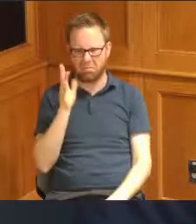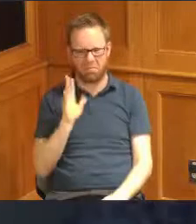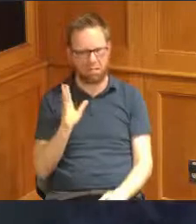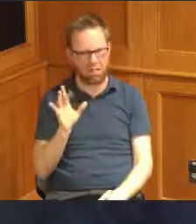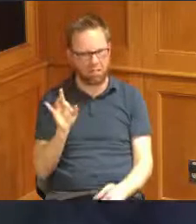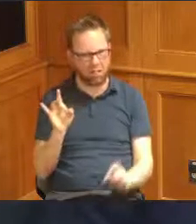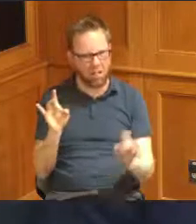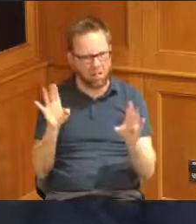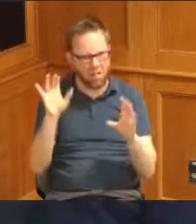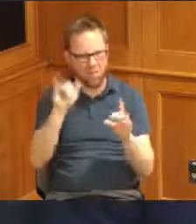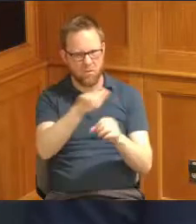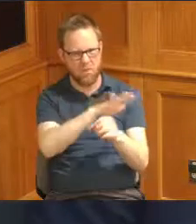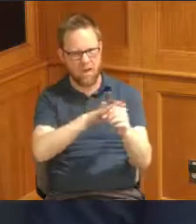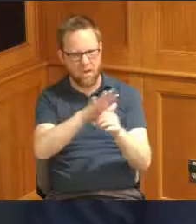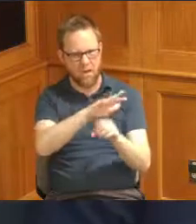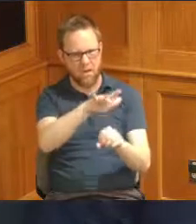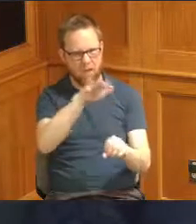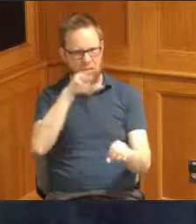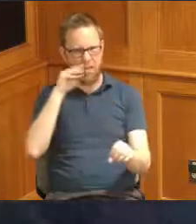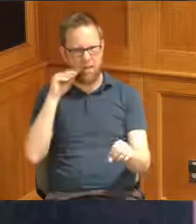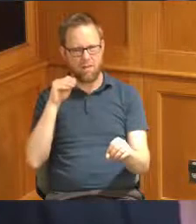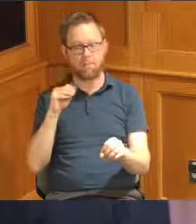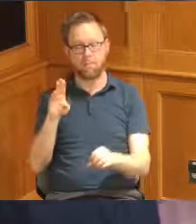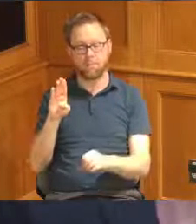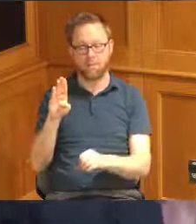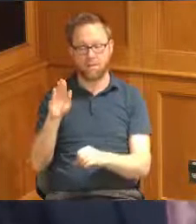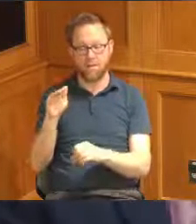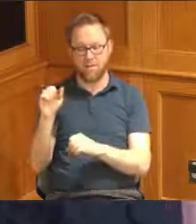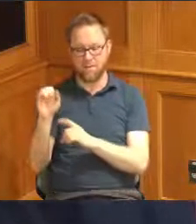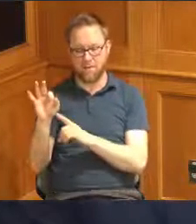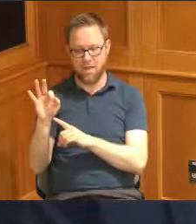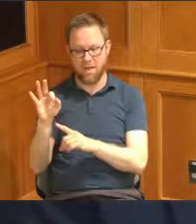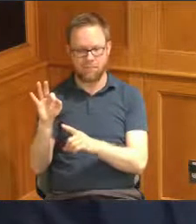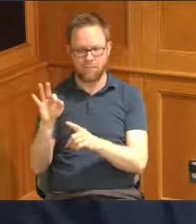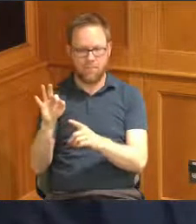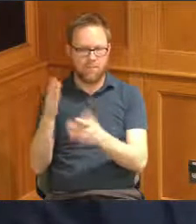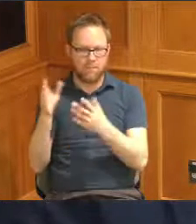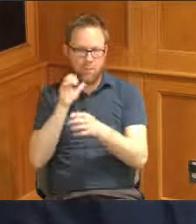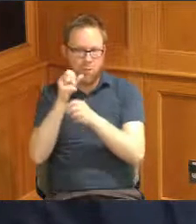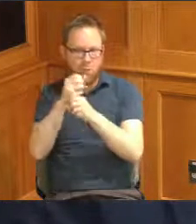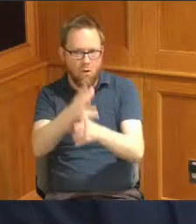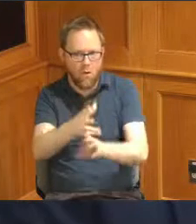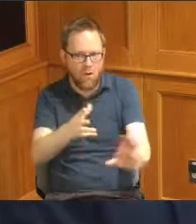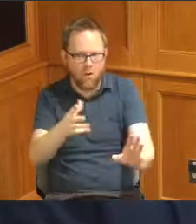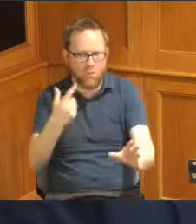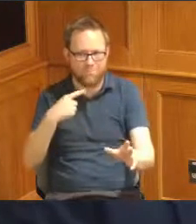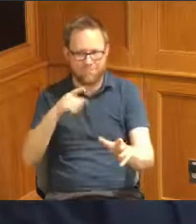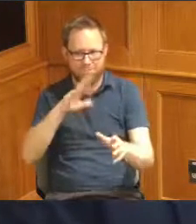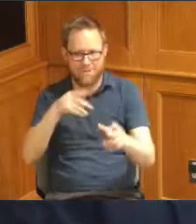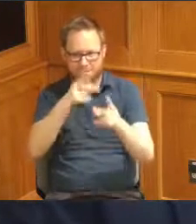General vicinity not that BSF was the instigator of that we it was never identified which industry